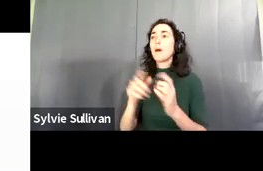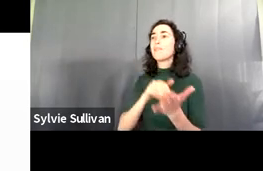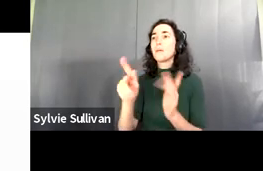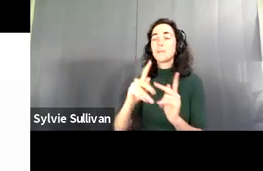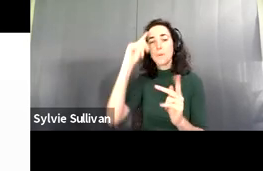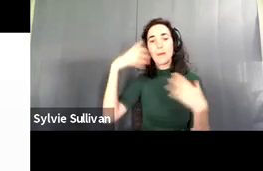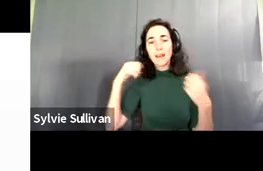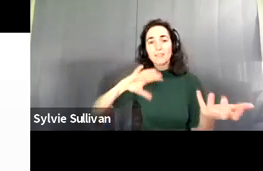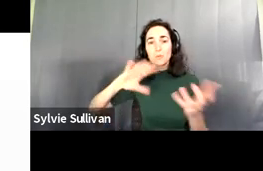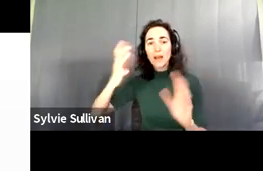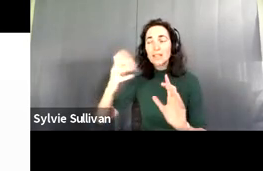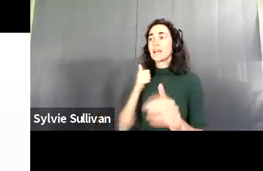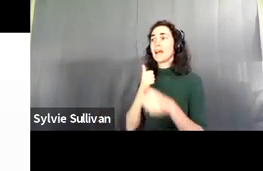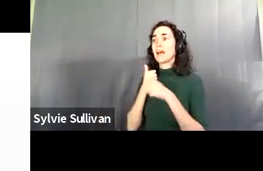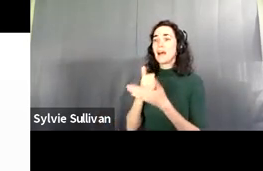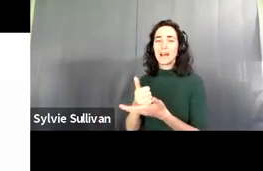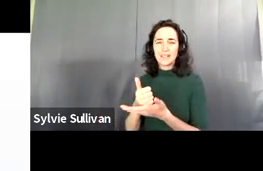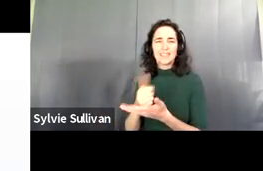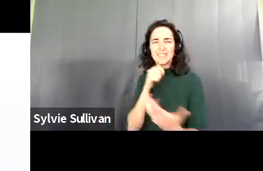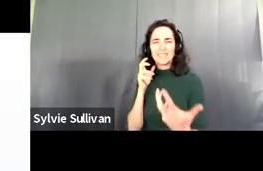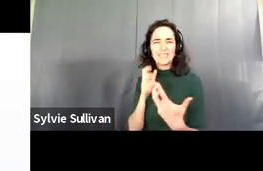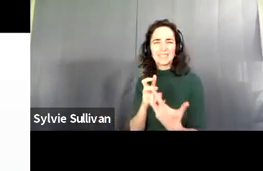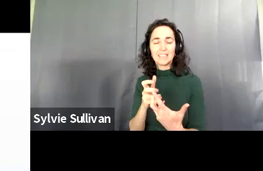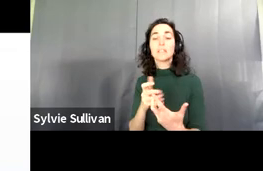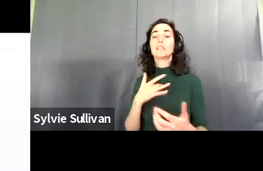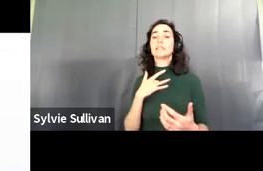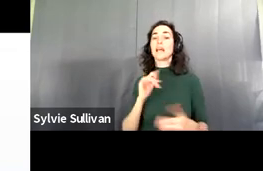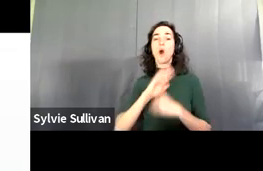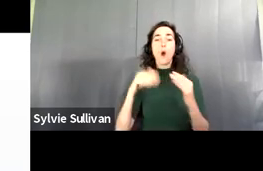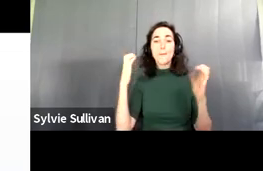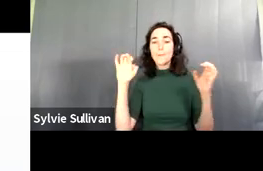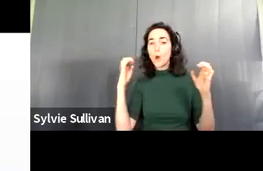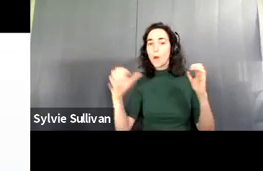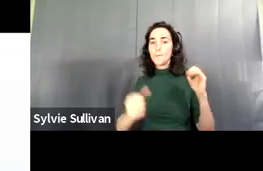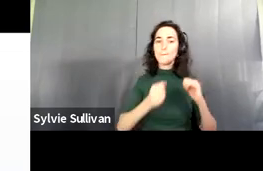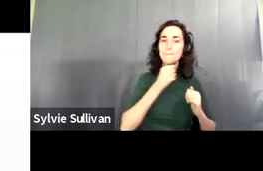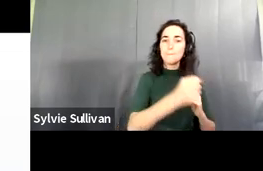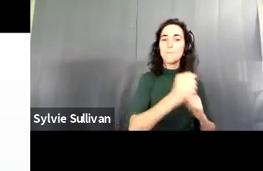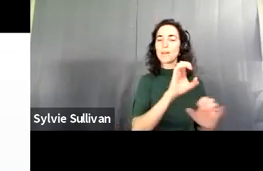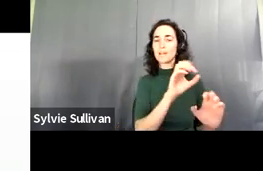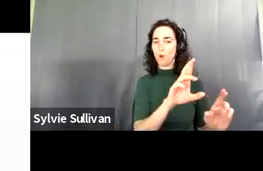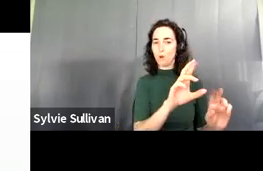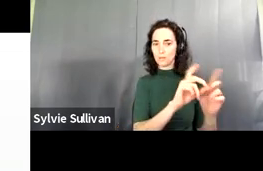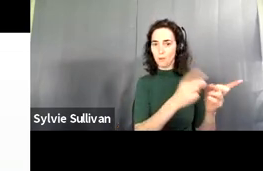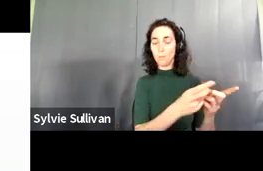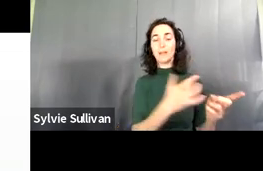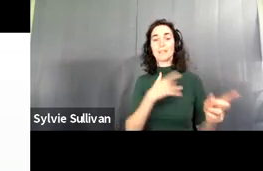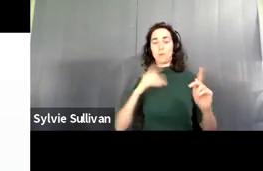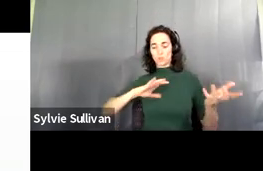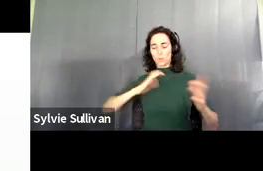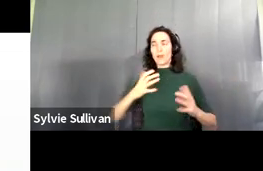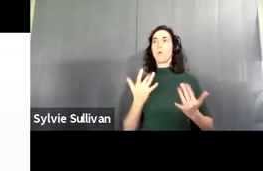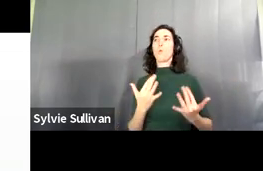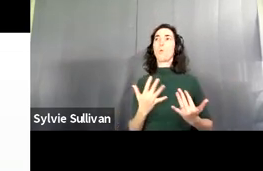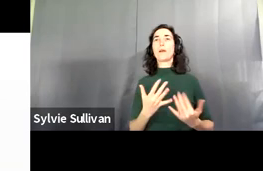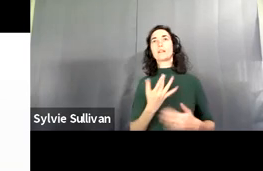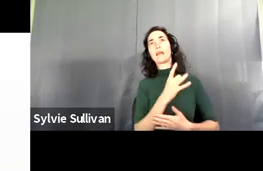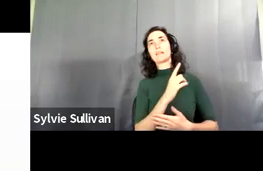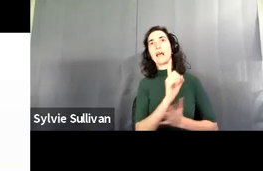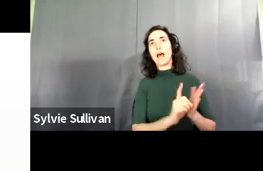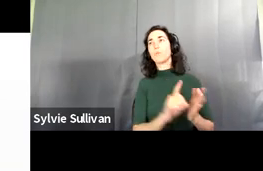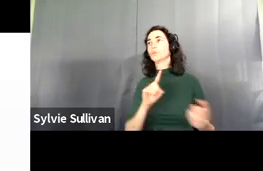In general, everyone in a mental health crisis gets routed through an emergency department there, a person in crisis often waits between 18 hours in three days for connection to mental health care.